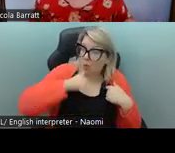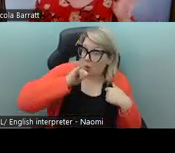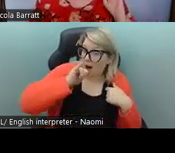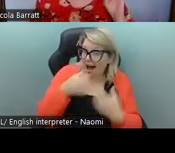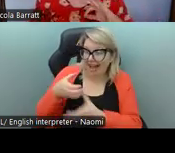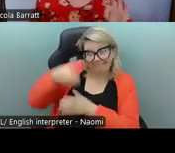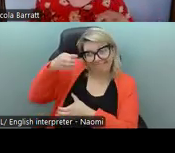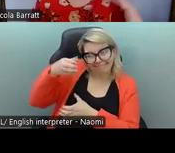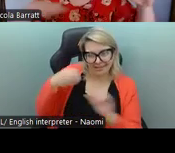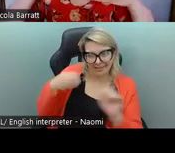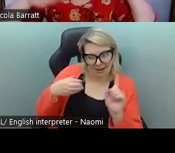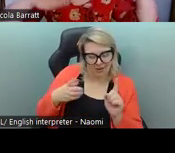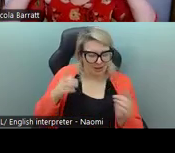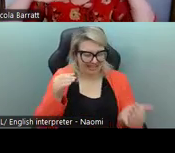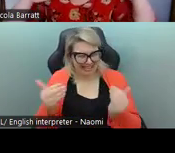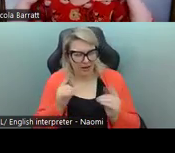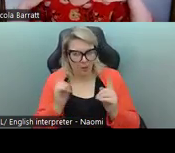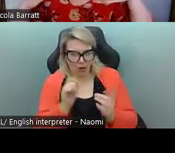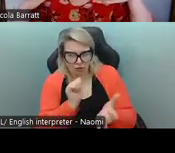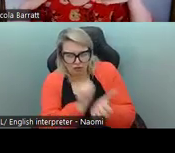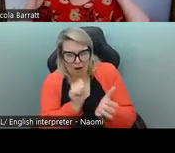It's knowing what strikes the right balance for you.